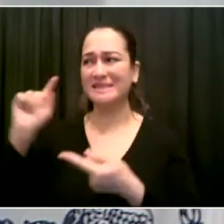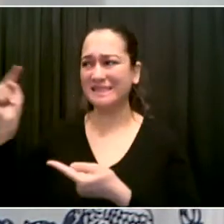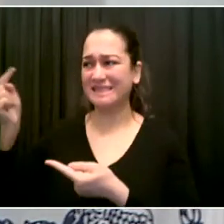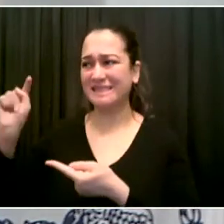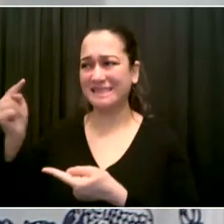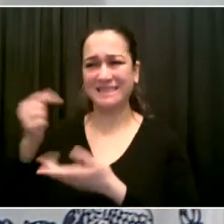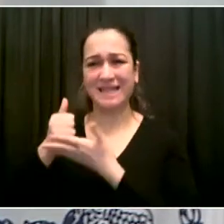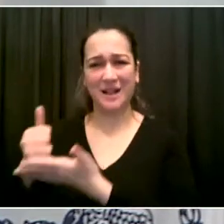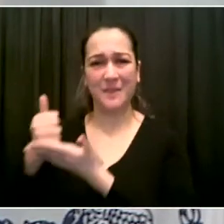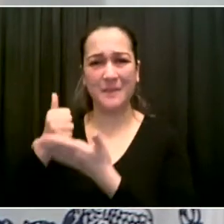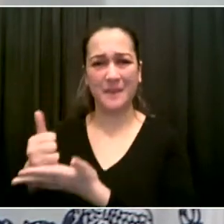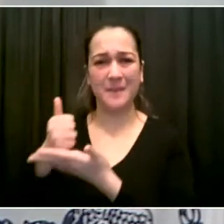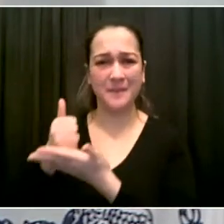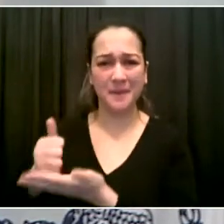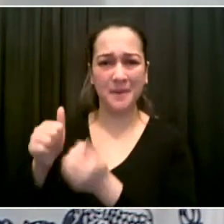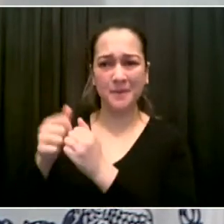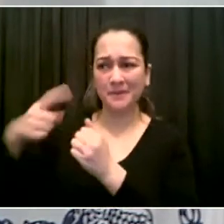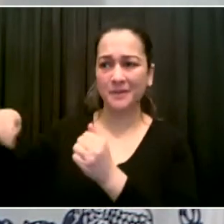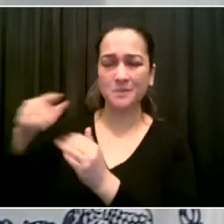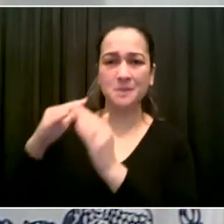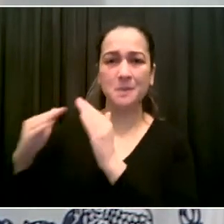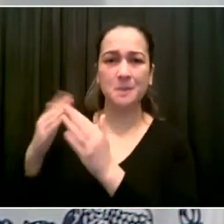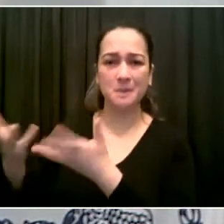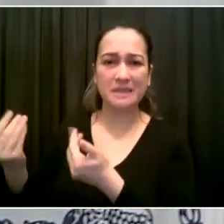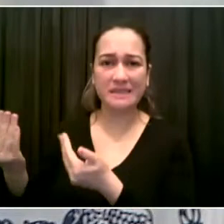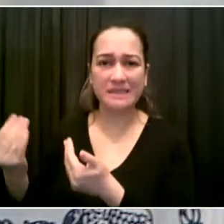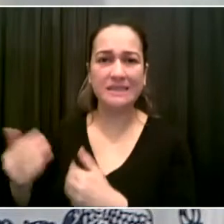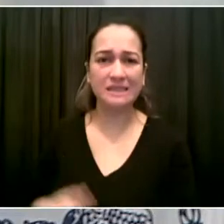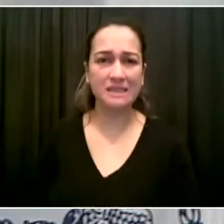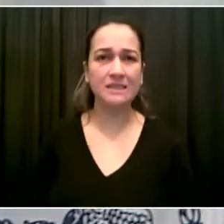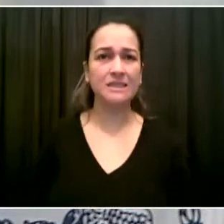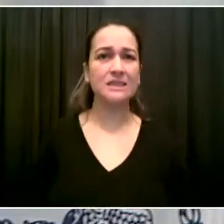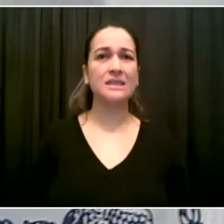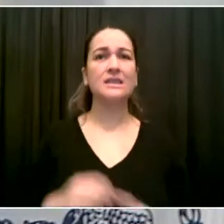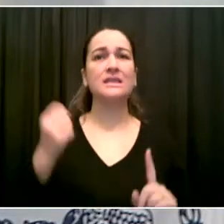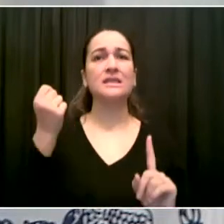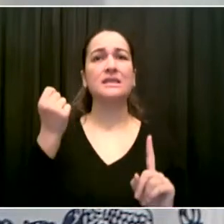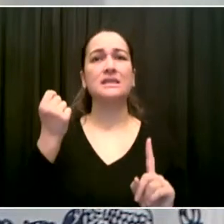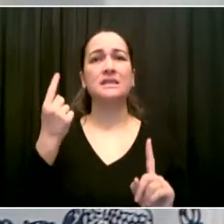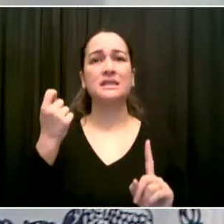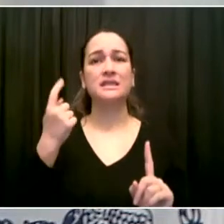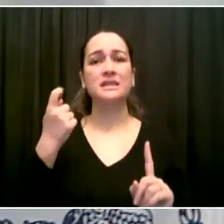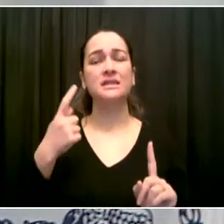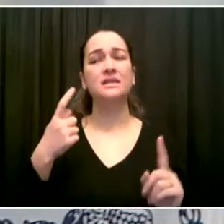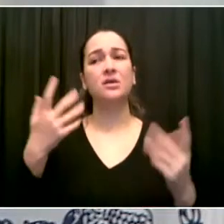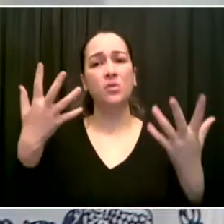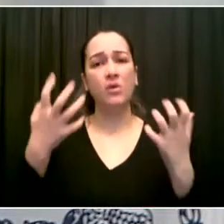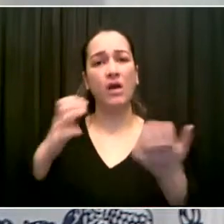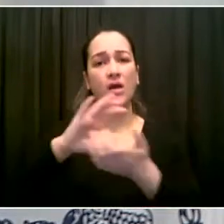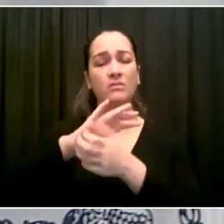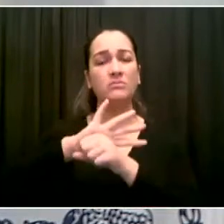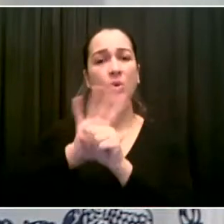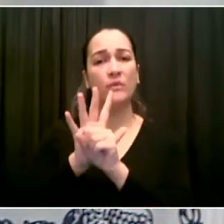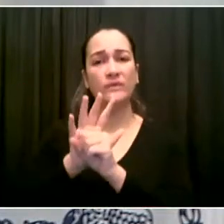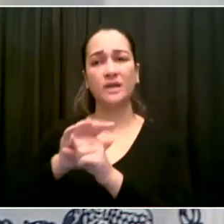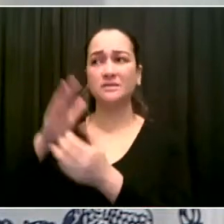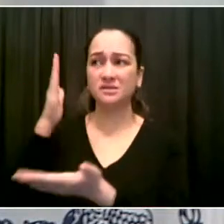SOMETHING KIND OF NORMAL. WE UNDERSTAND OPIOIDS ARE EXTRAORDINARILY DANGEROUS AND WE